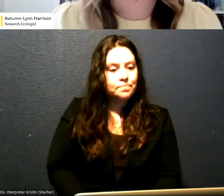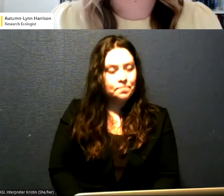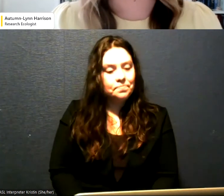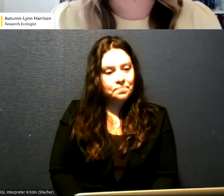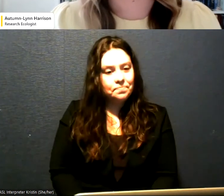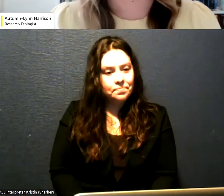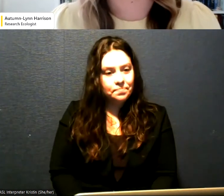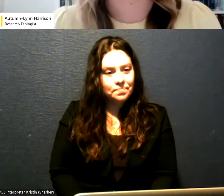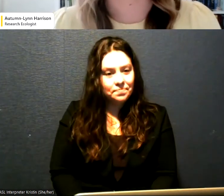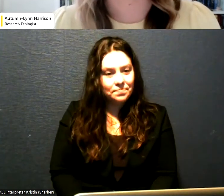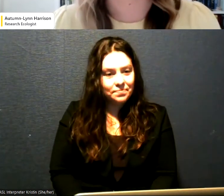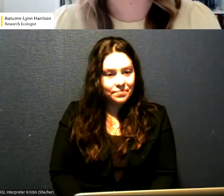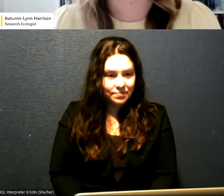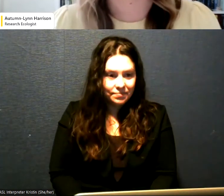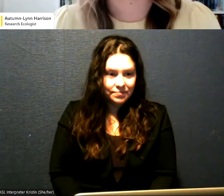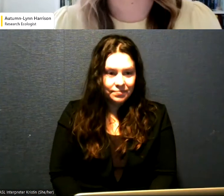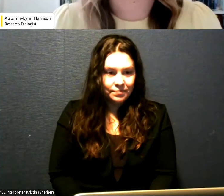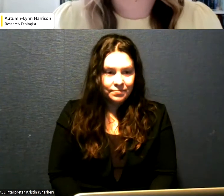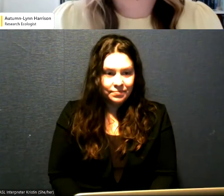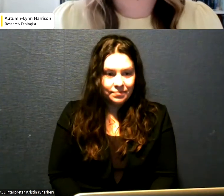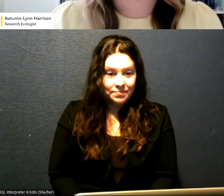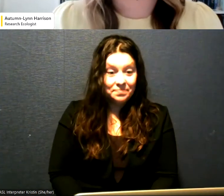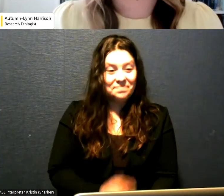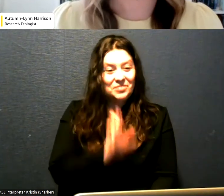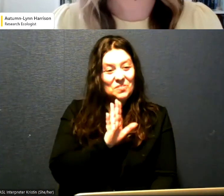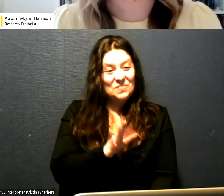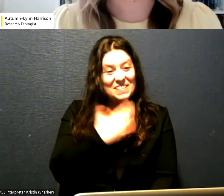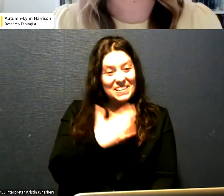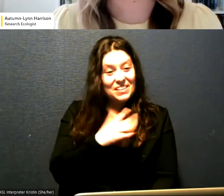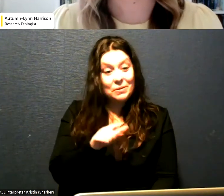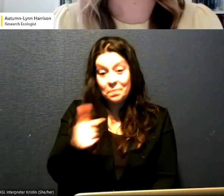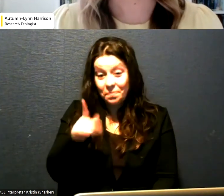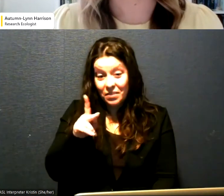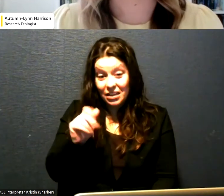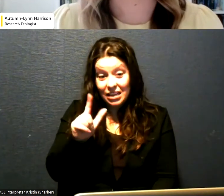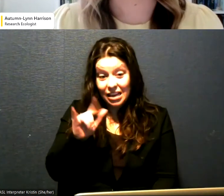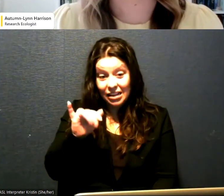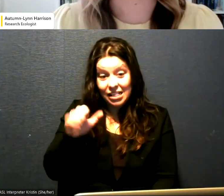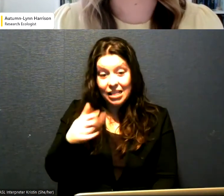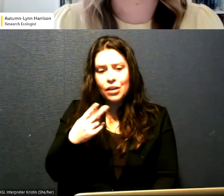Erika: Amazing. Kayleigh, what do you like about American Trail so far? What's been a fun moment?